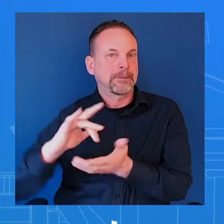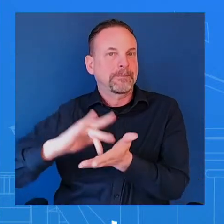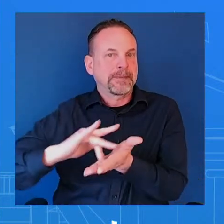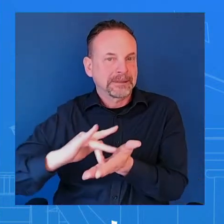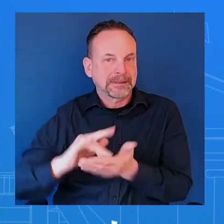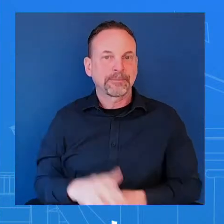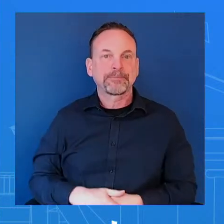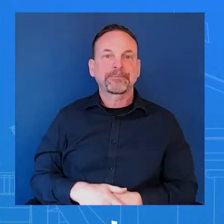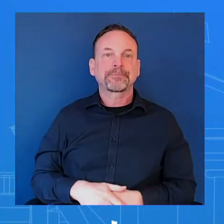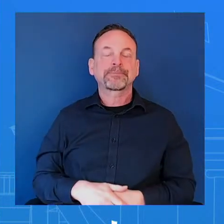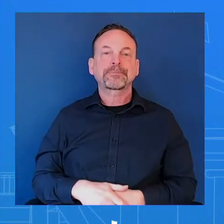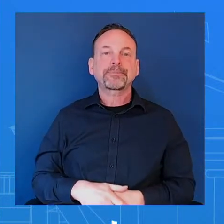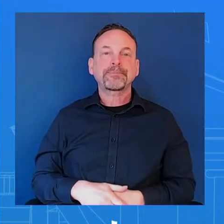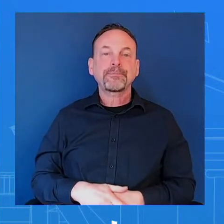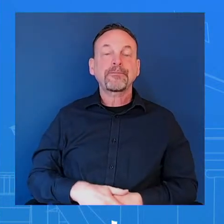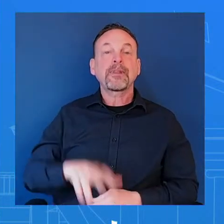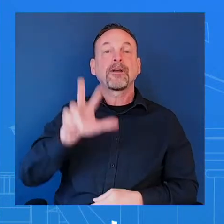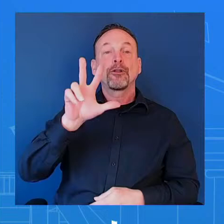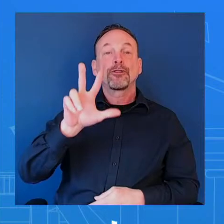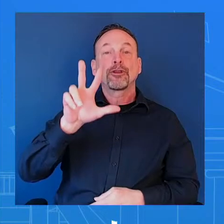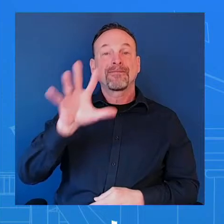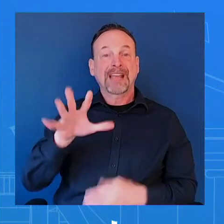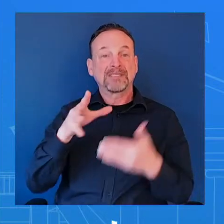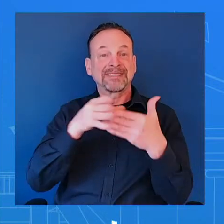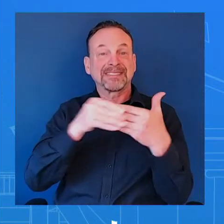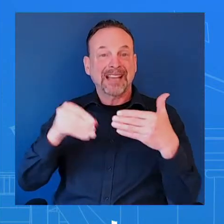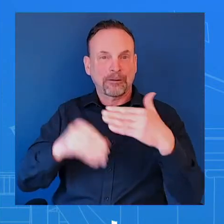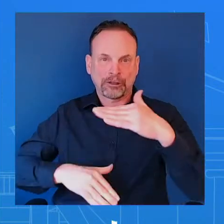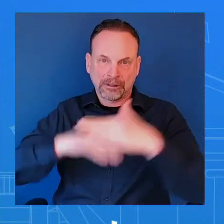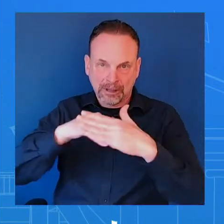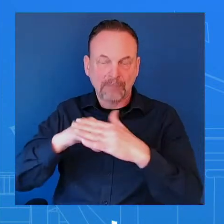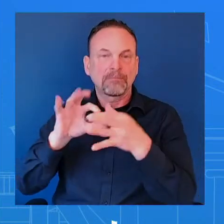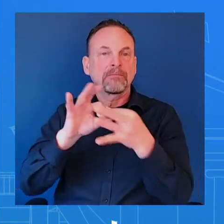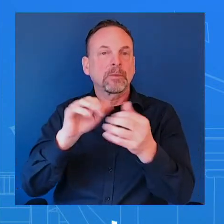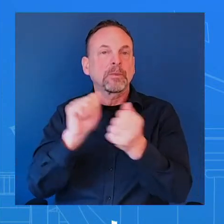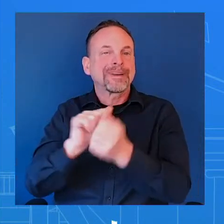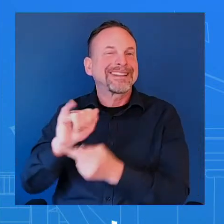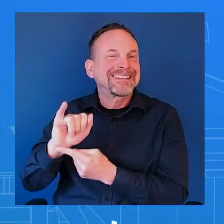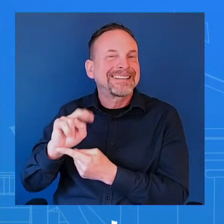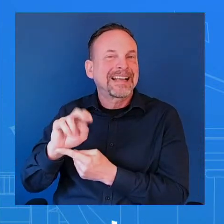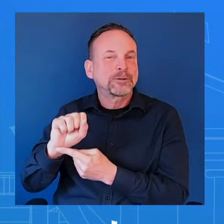the Inflation Reduction Act and gut Medicaid. And they just released a budget